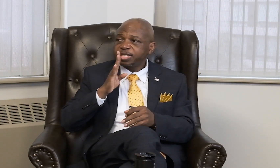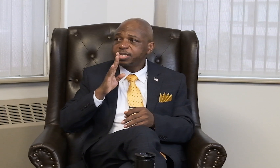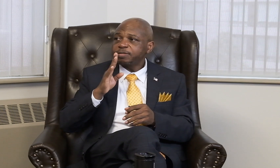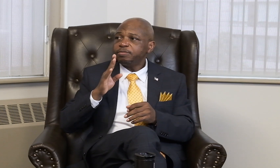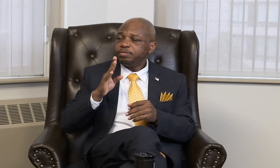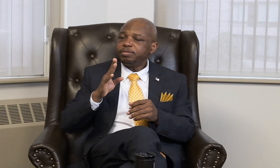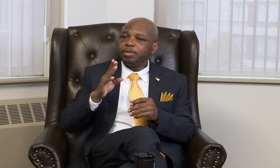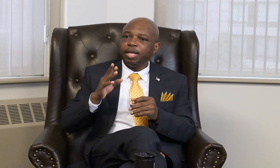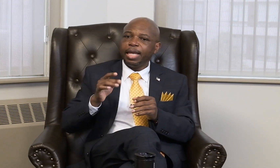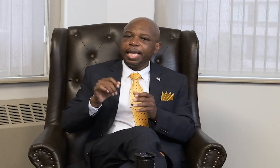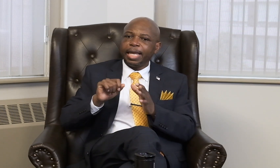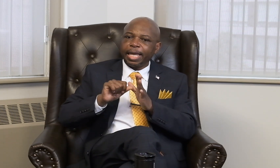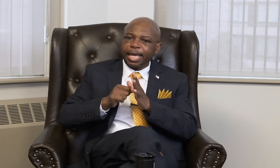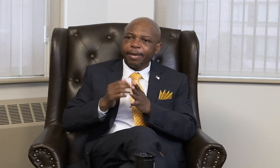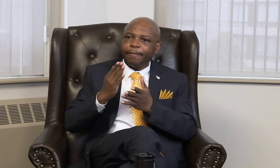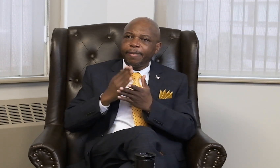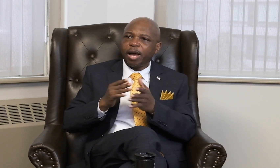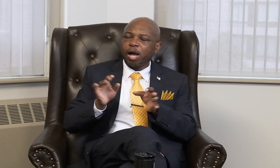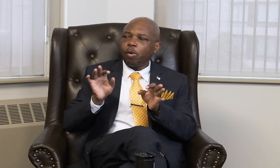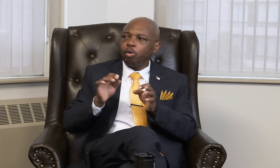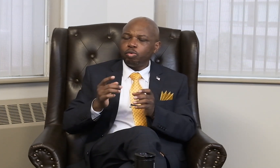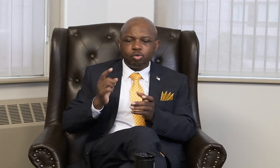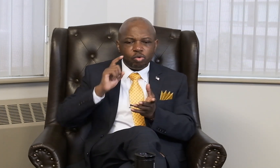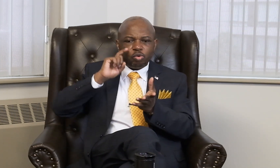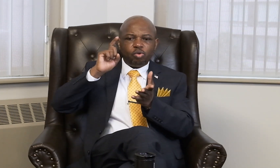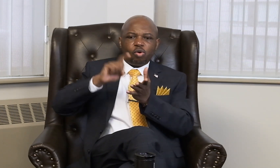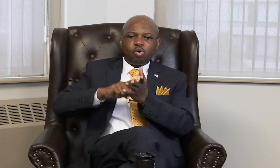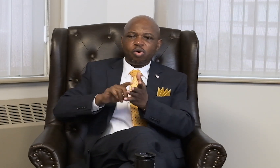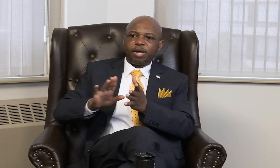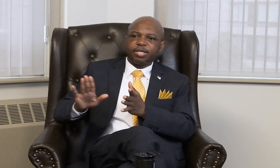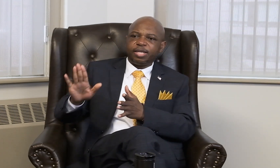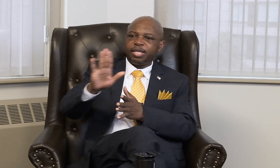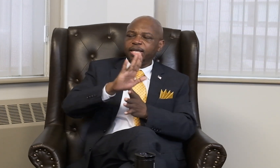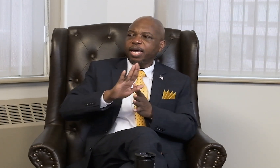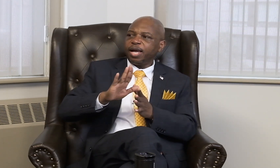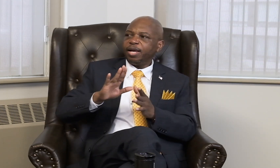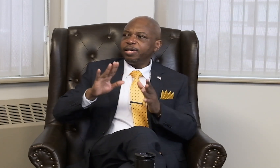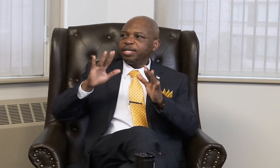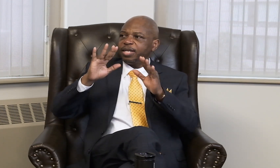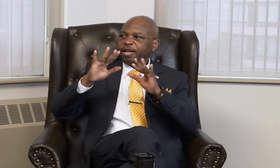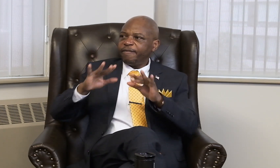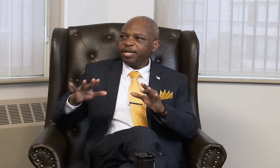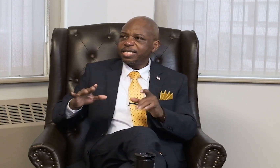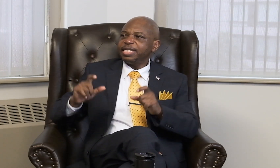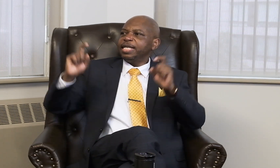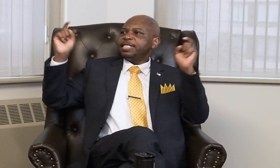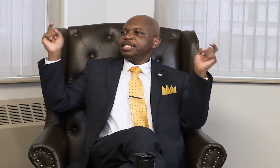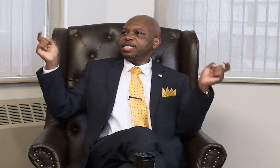This is all to say that we want to recognize that there is not a one-size-fits-all approach.